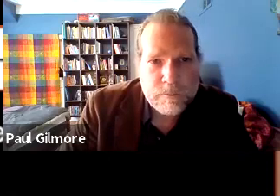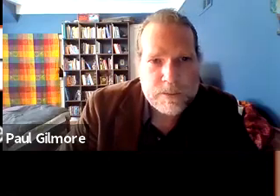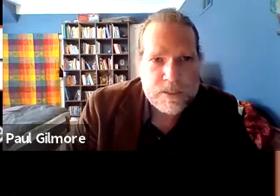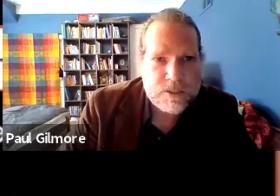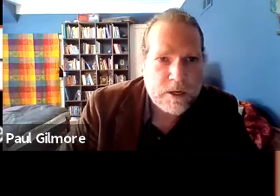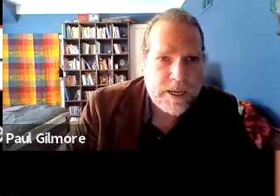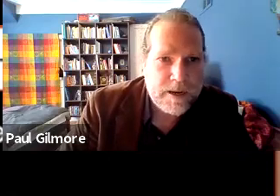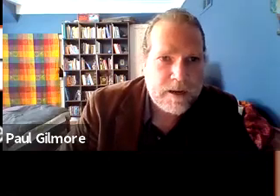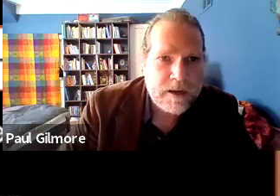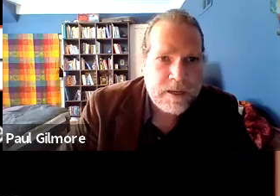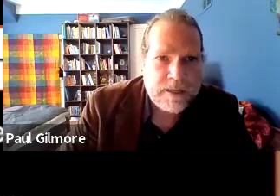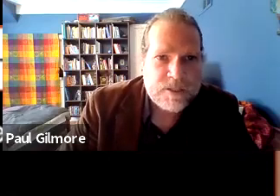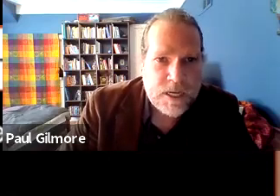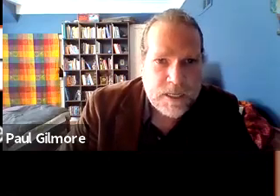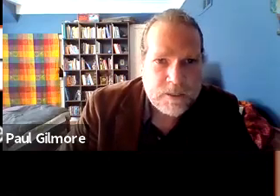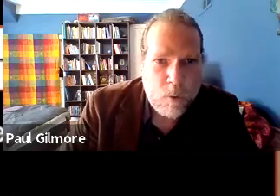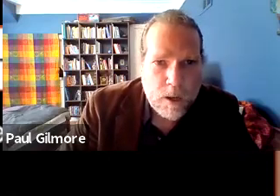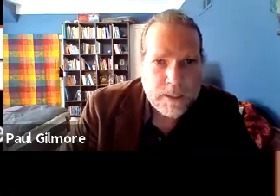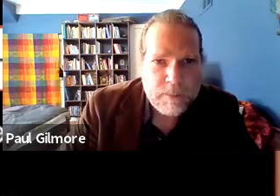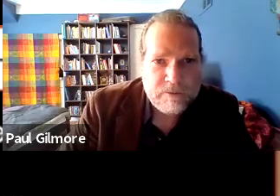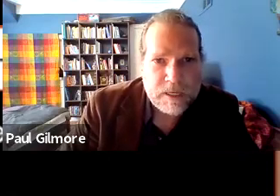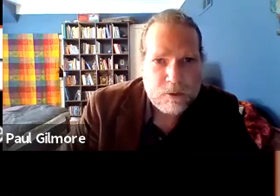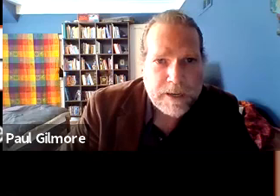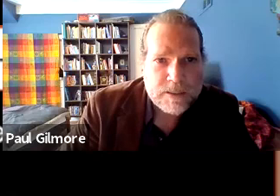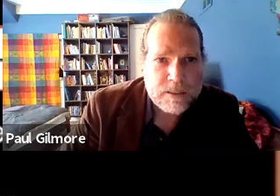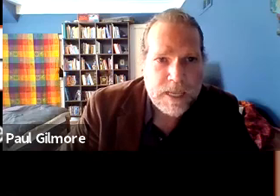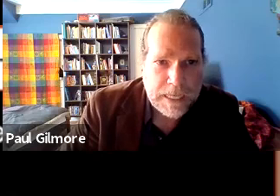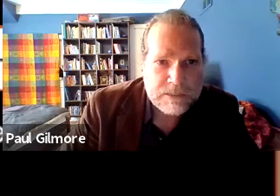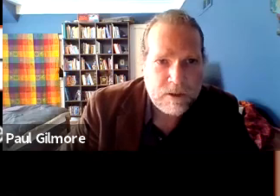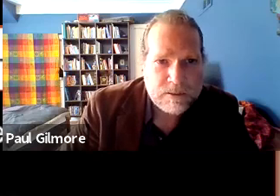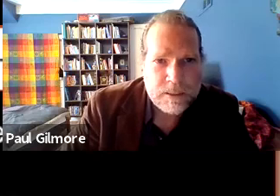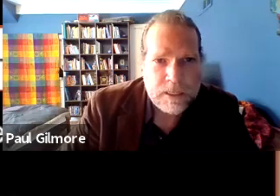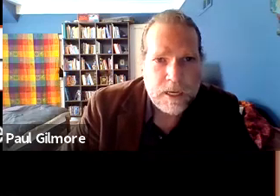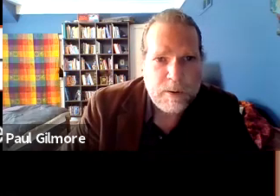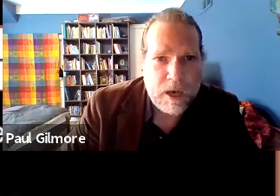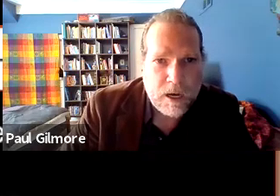ribbons and dark hair. Singing and walking above the cracks in the asphalt above the